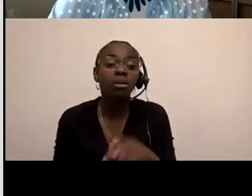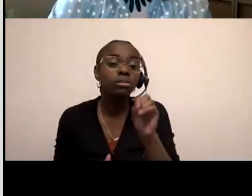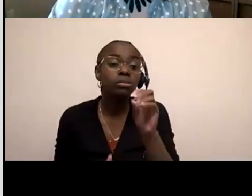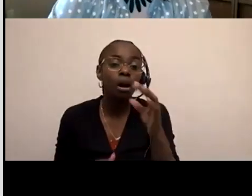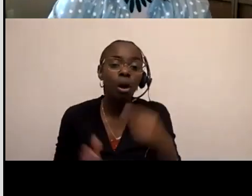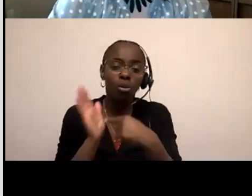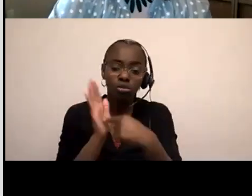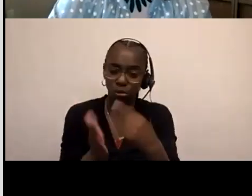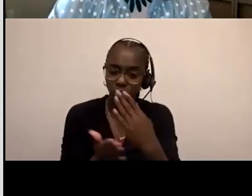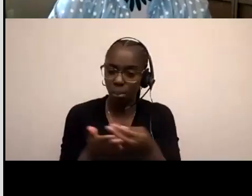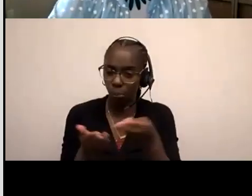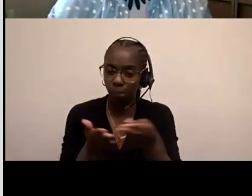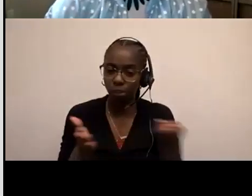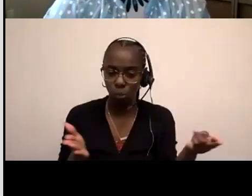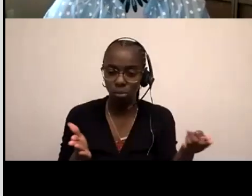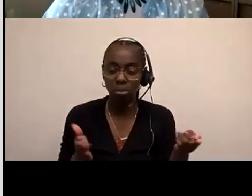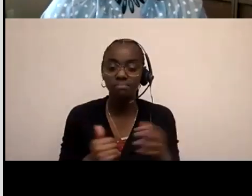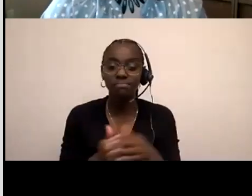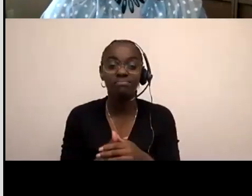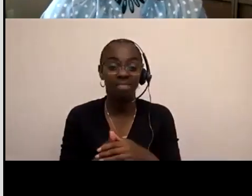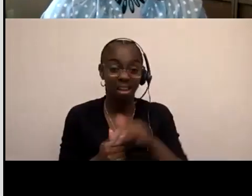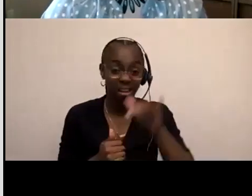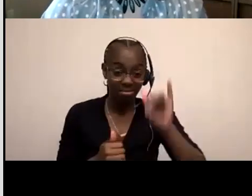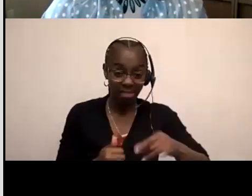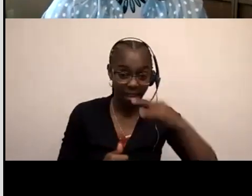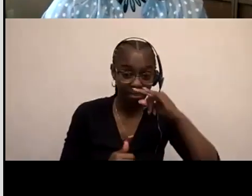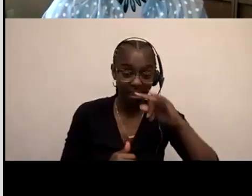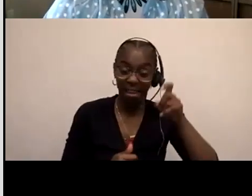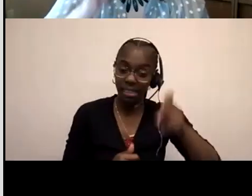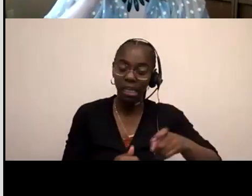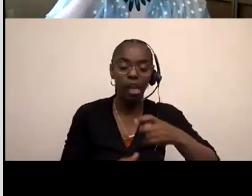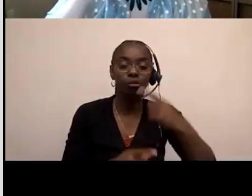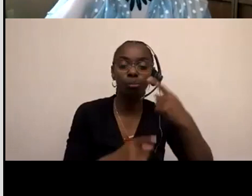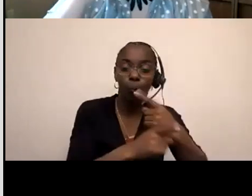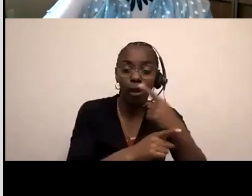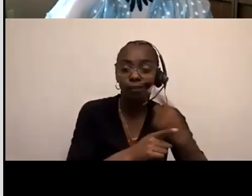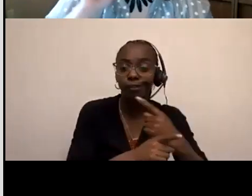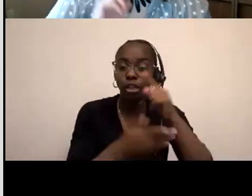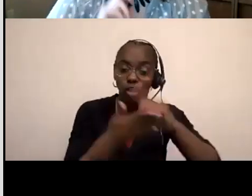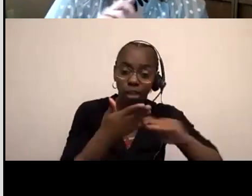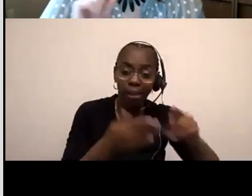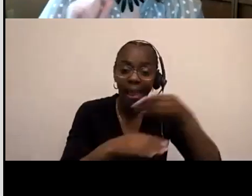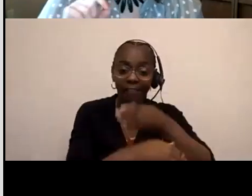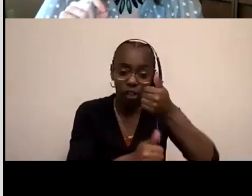KID WE'RE TALKING ABOUT THAT NEEDS REGULAR CHECK INS AFTER EACH ACTIVITY YOU CAN USE